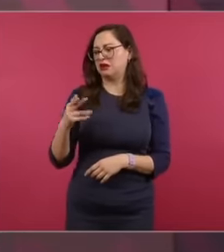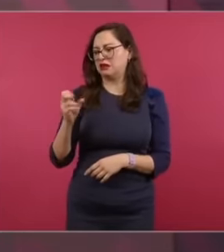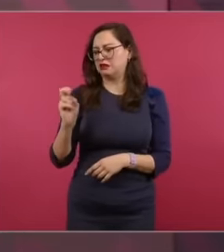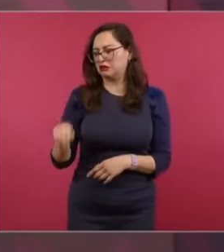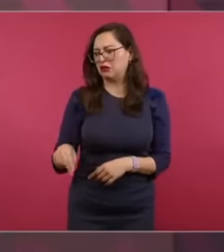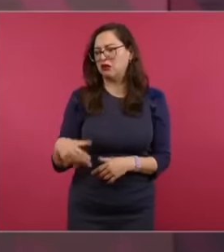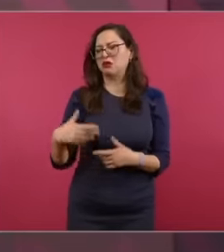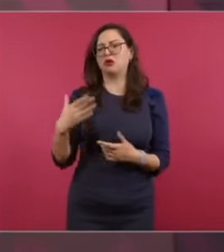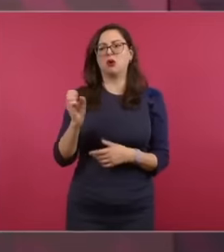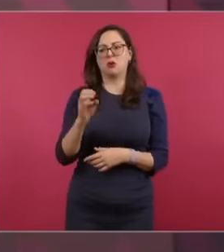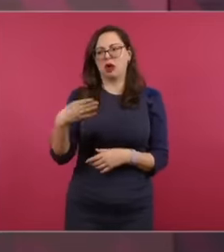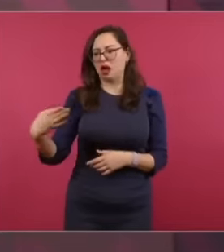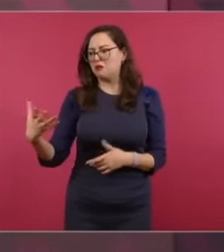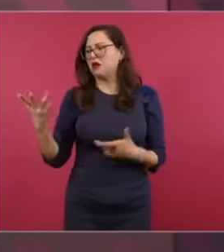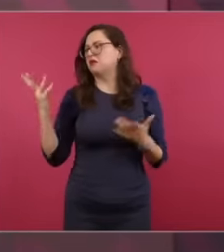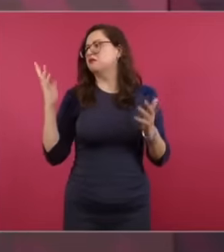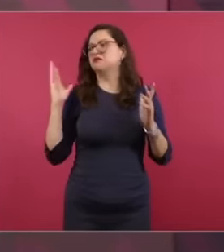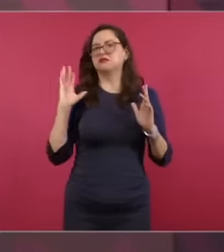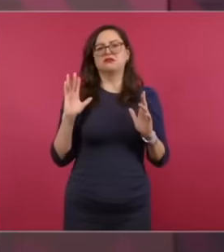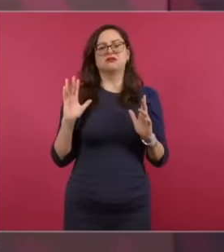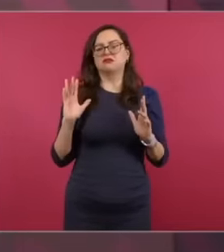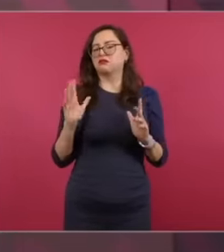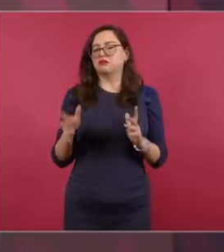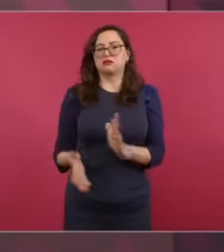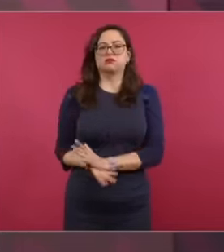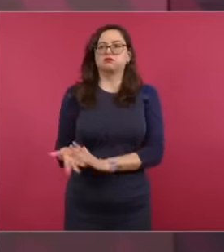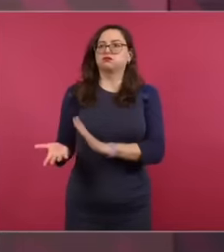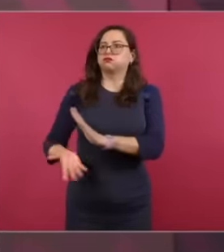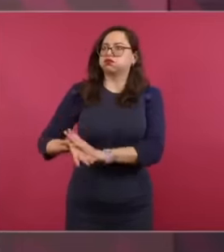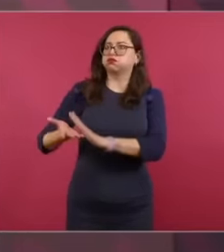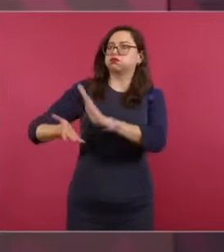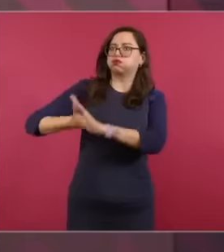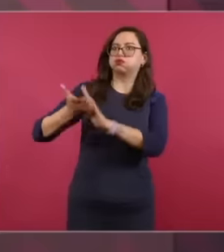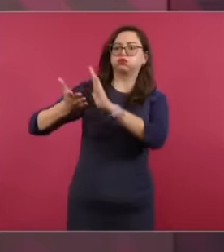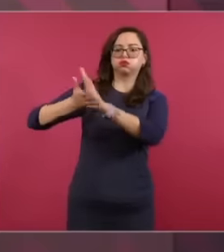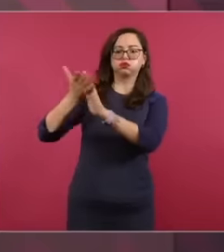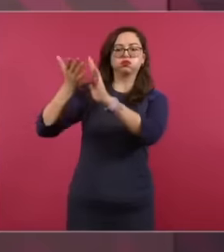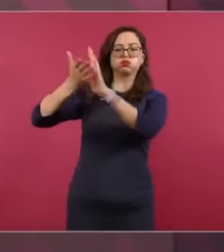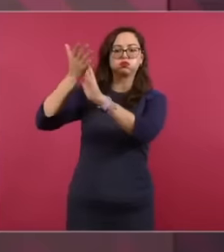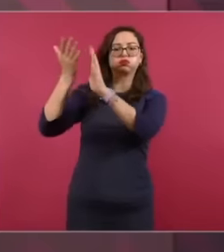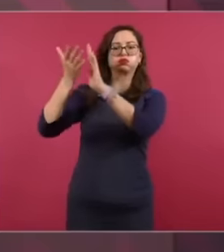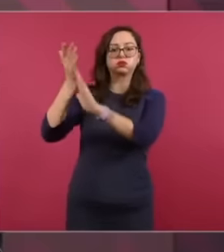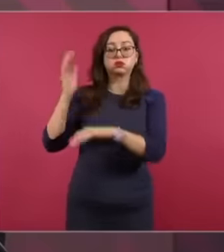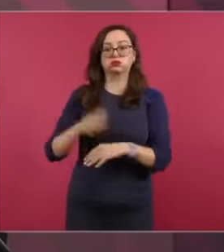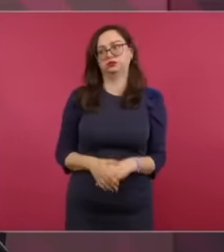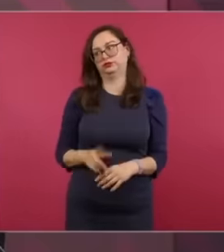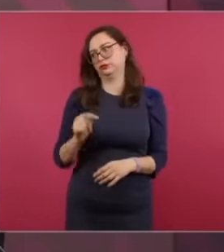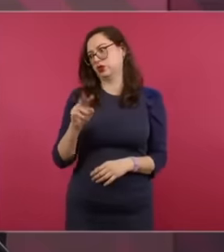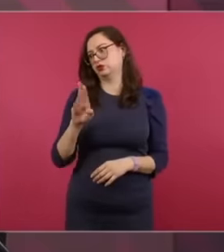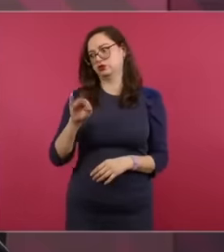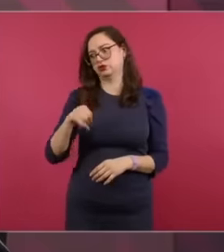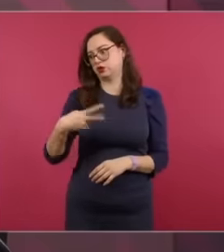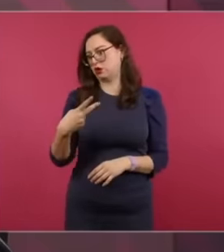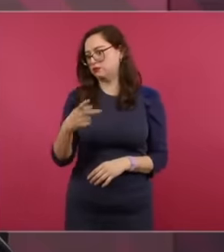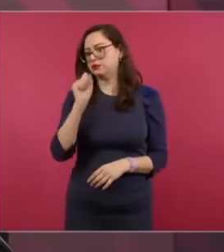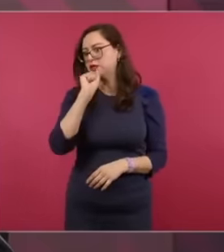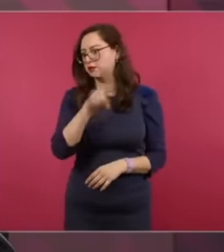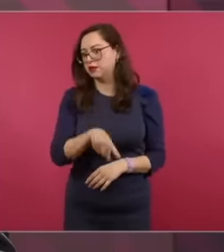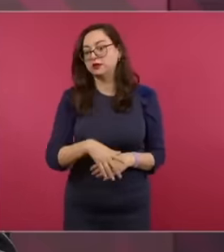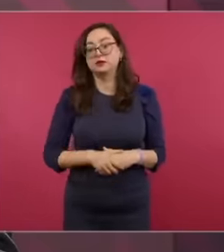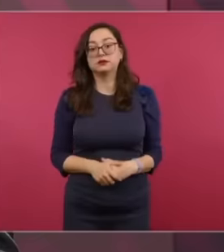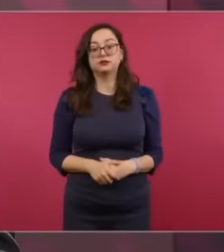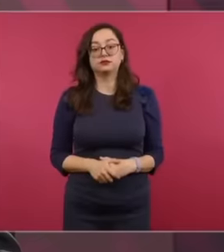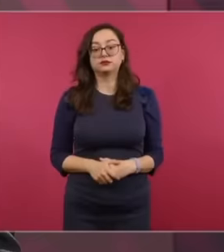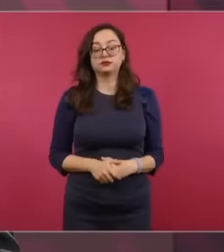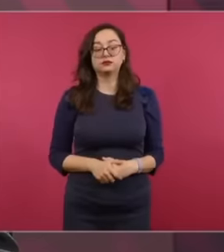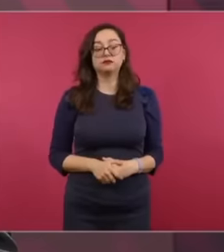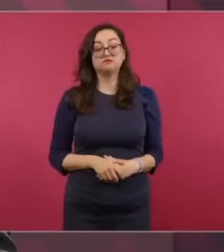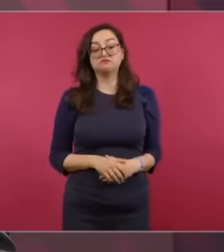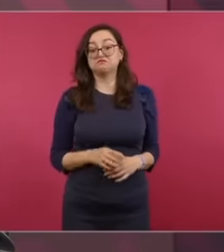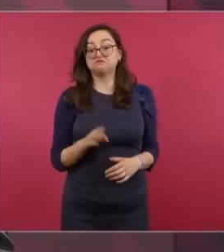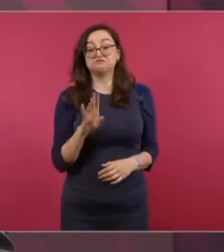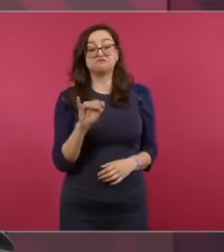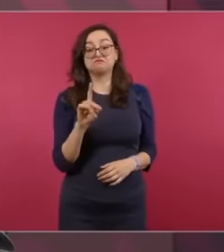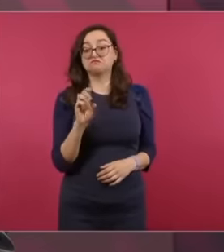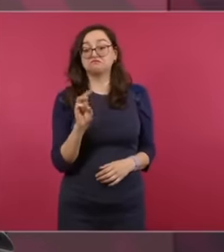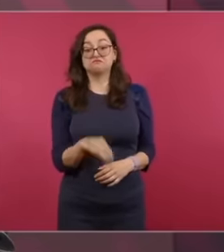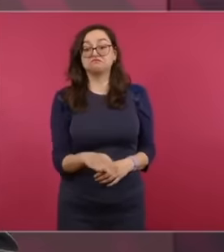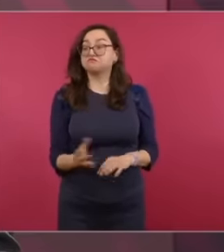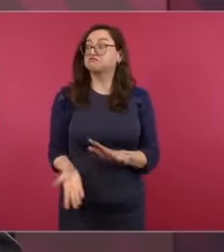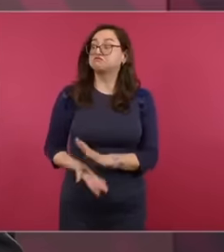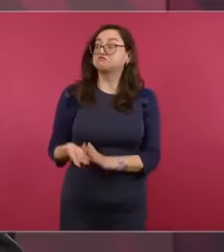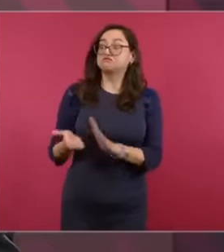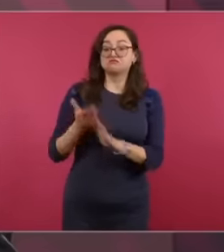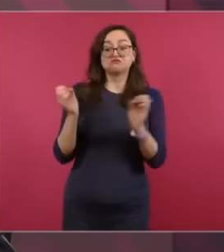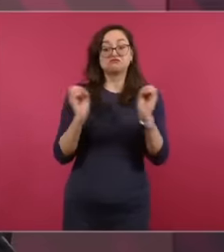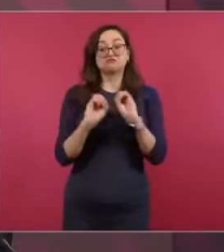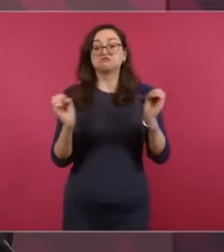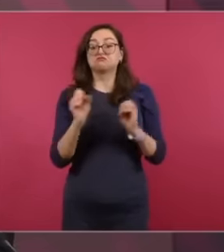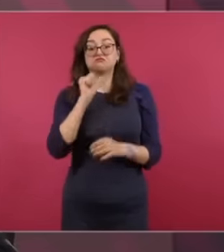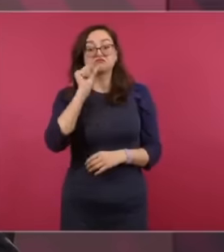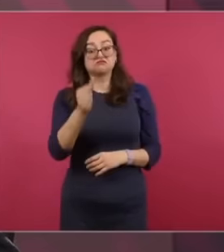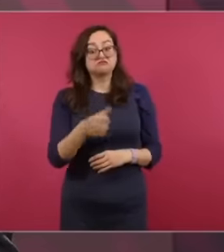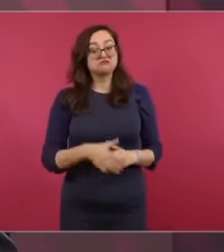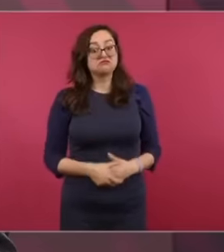Obama, and of course Trump, and the only one who has not done it is President Biden.